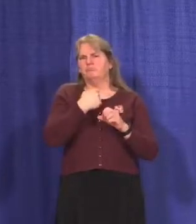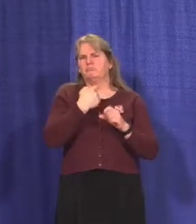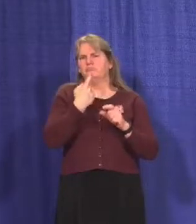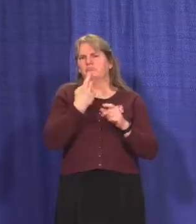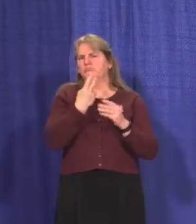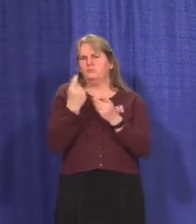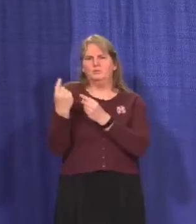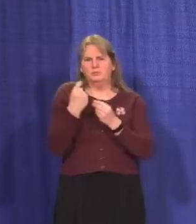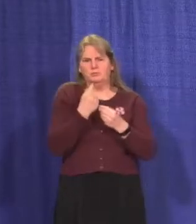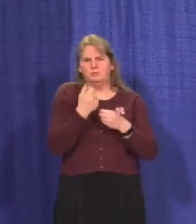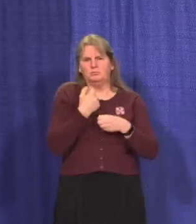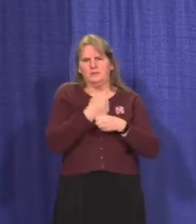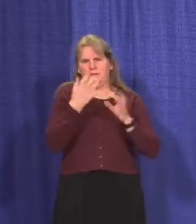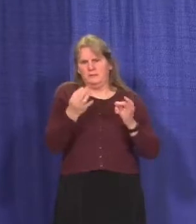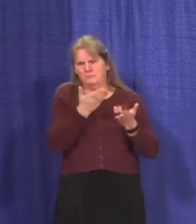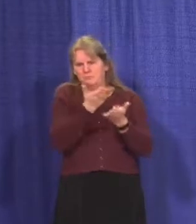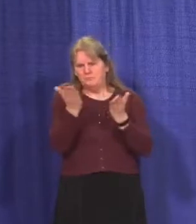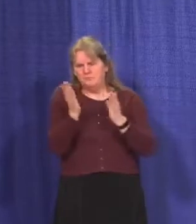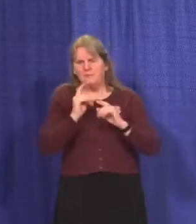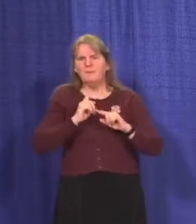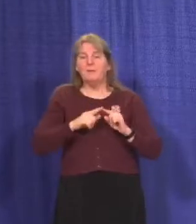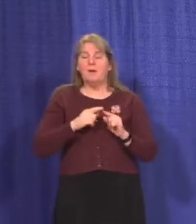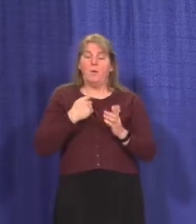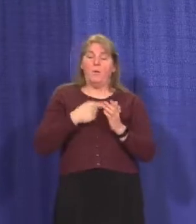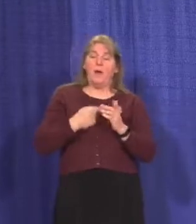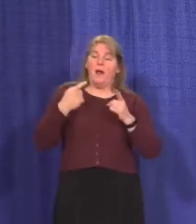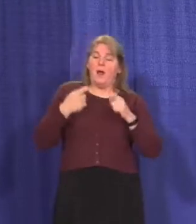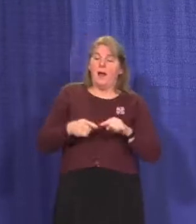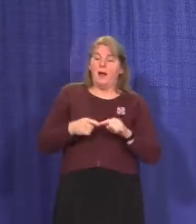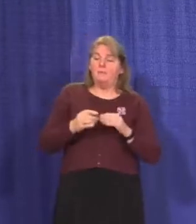happens, we already and we have